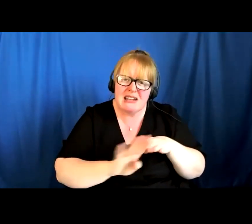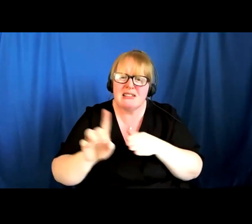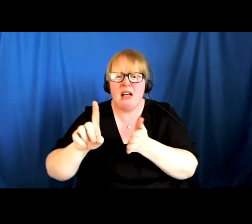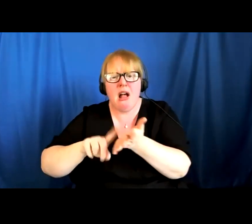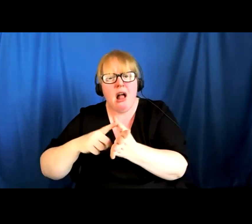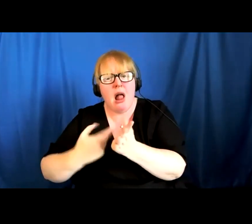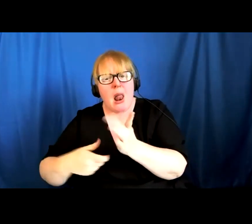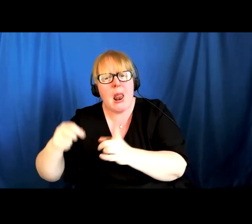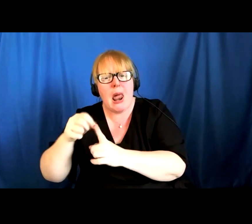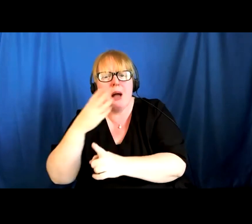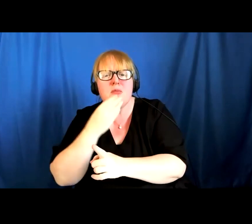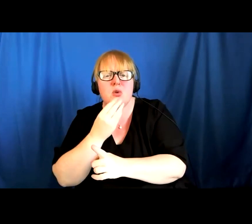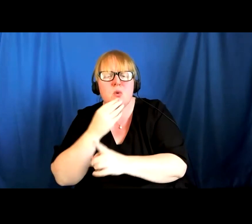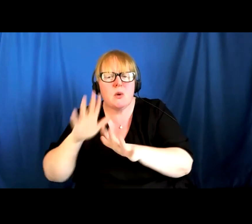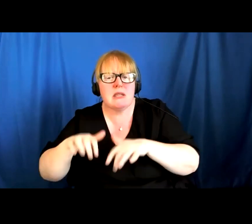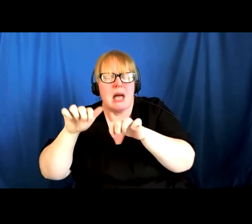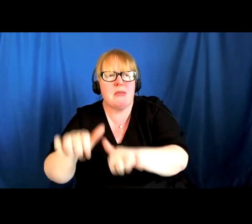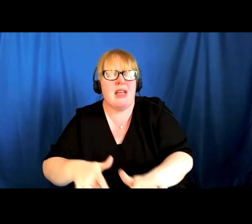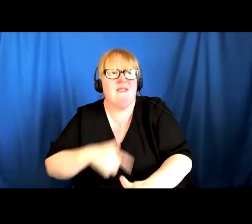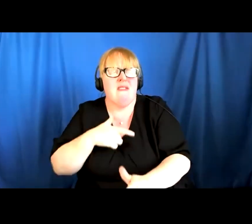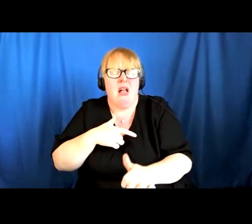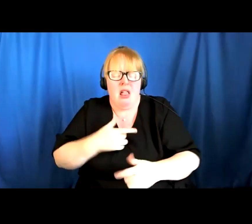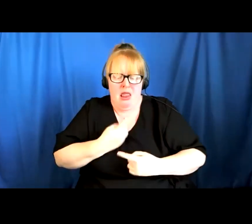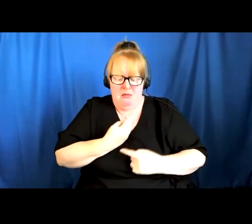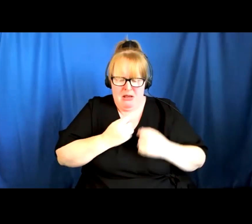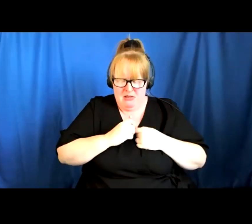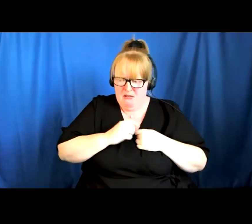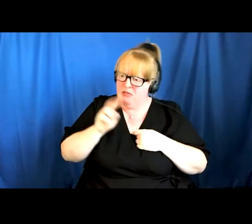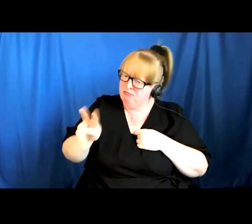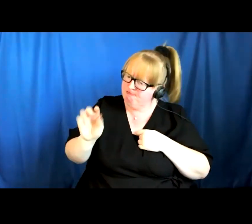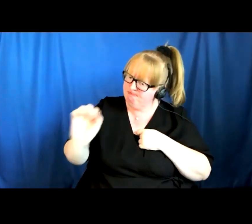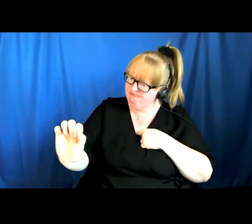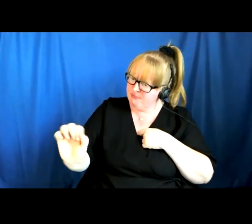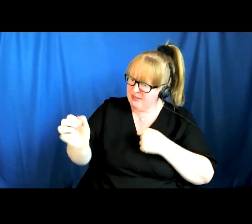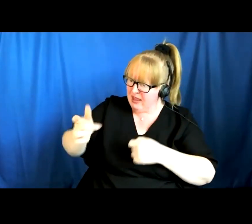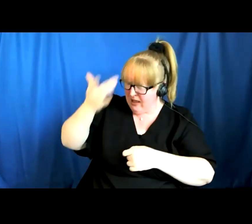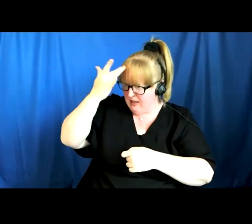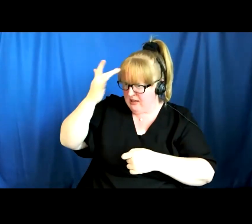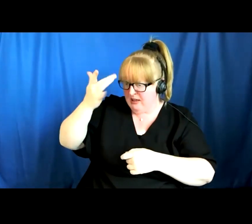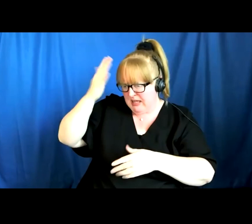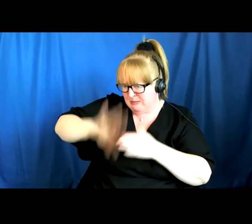and helps us put ourselves in other people's position to inform decision making, and Magda,